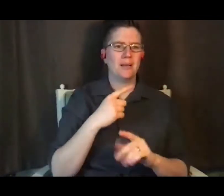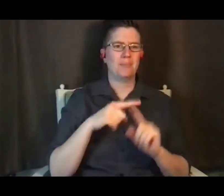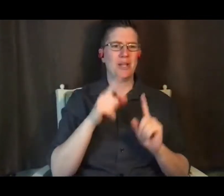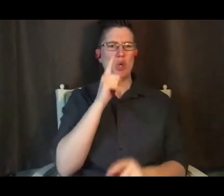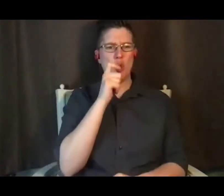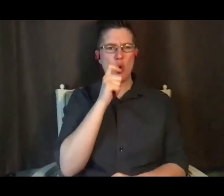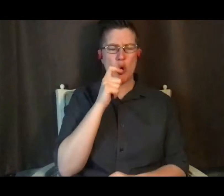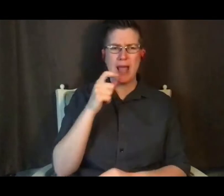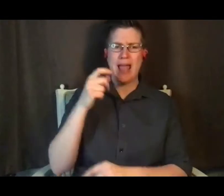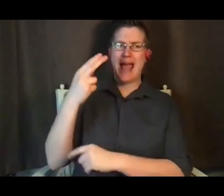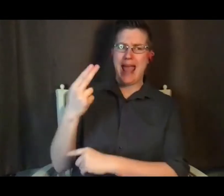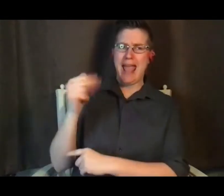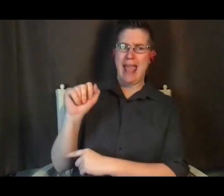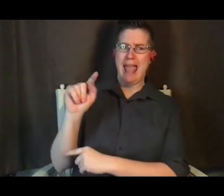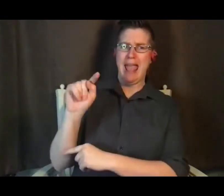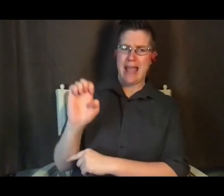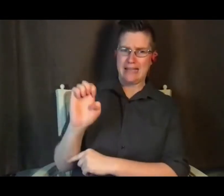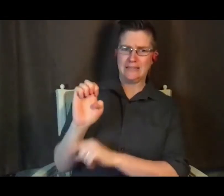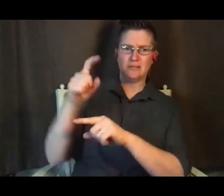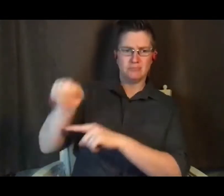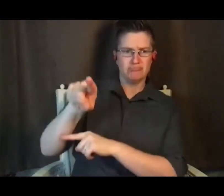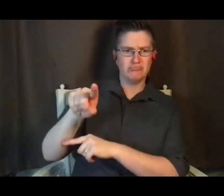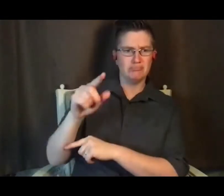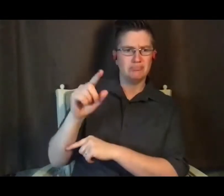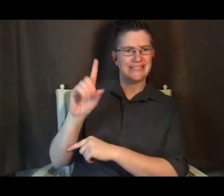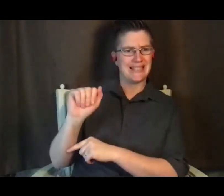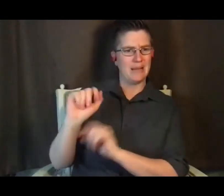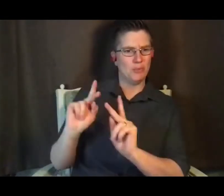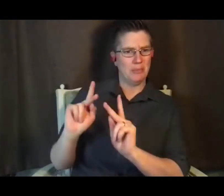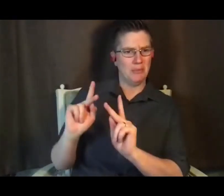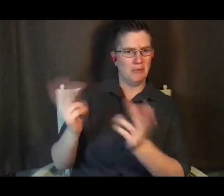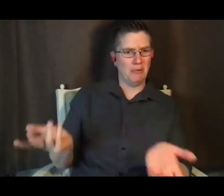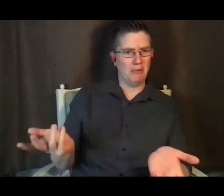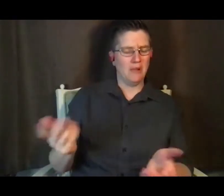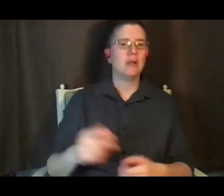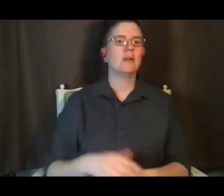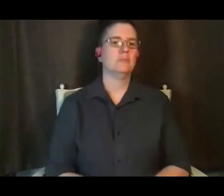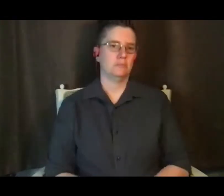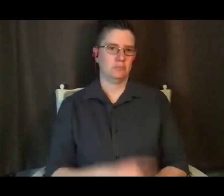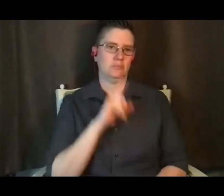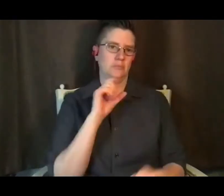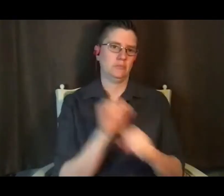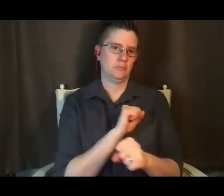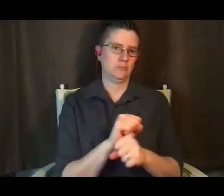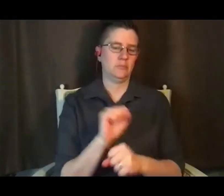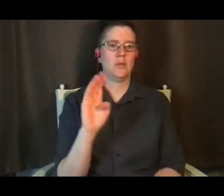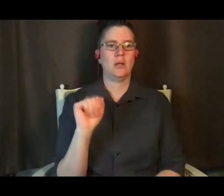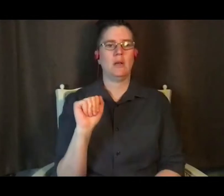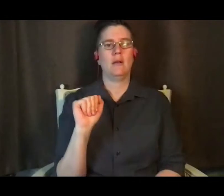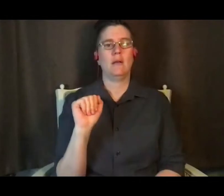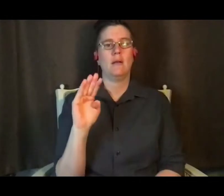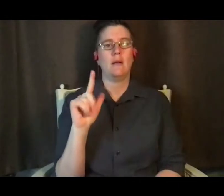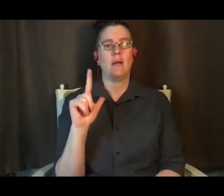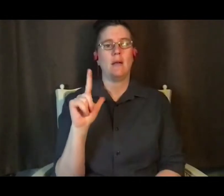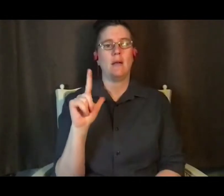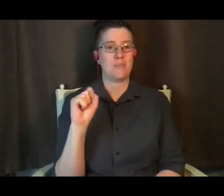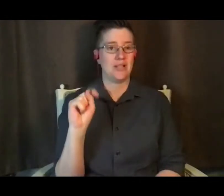who oppresses disabled people and the reality is that ableist depression systemic structural or